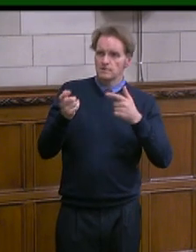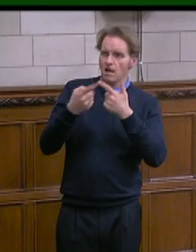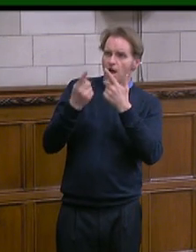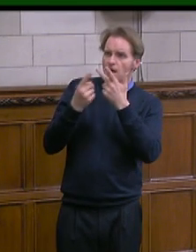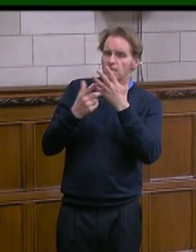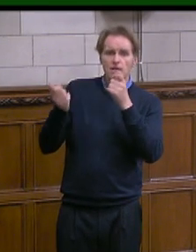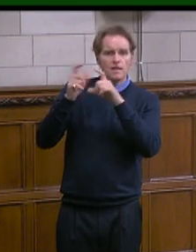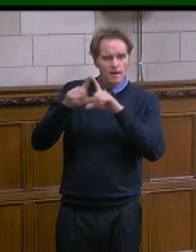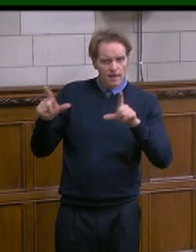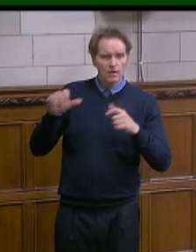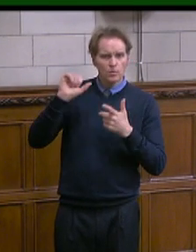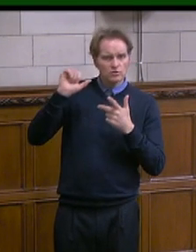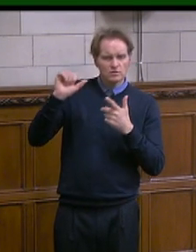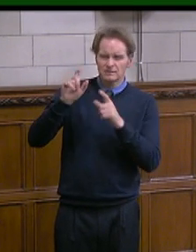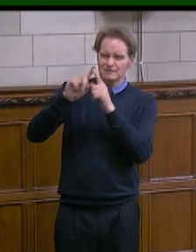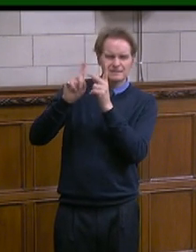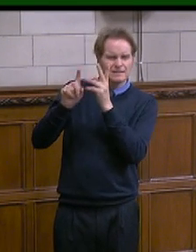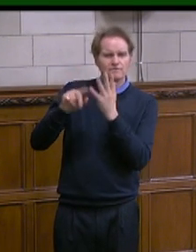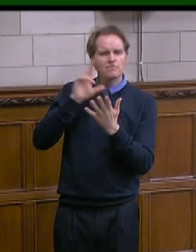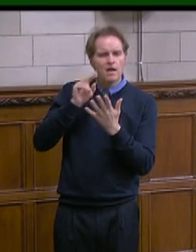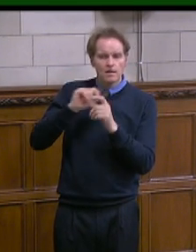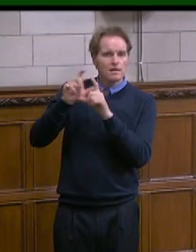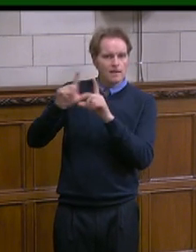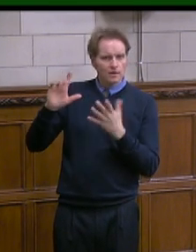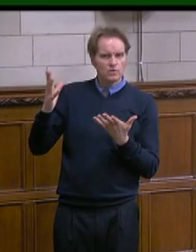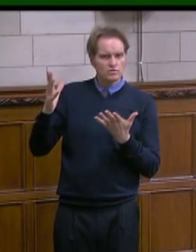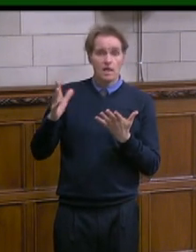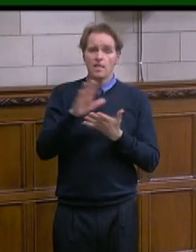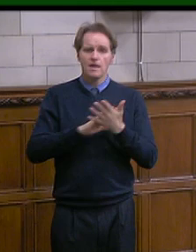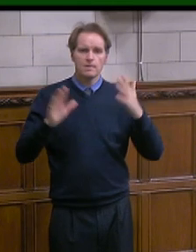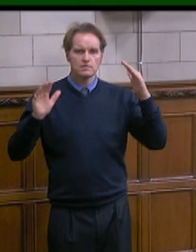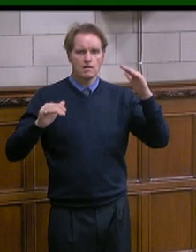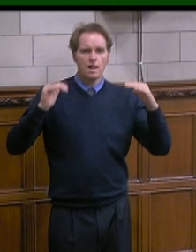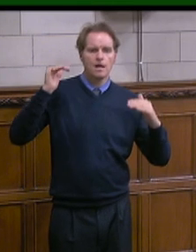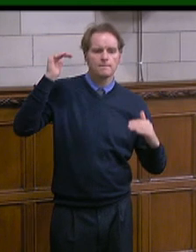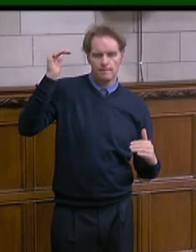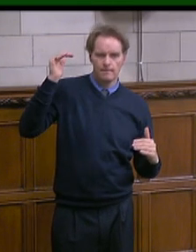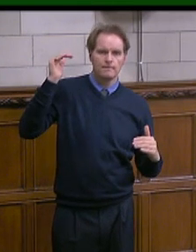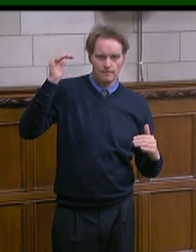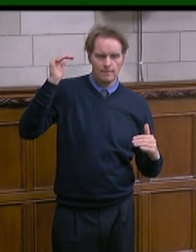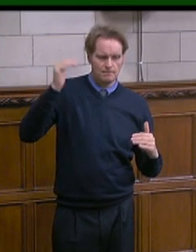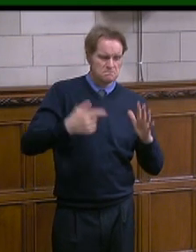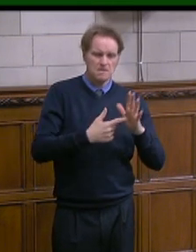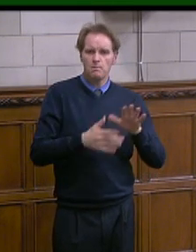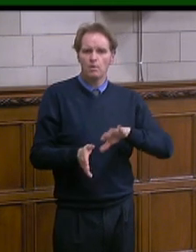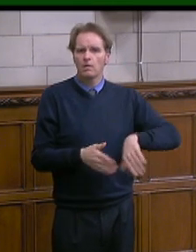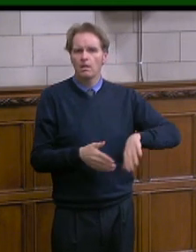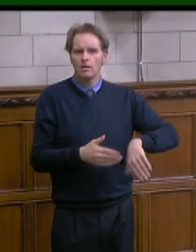of which have been mentioned, implies that it has a lower status and importance than those other languages.